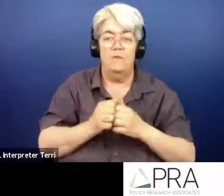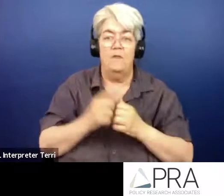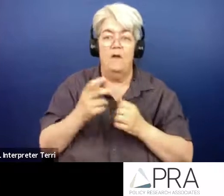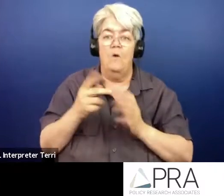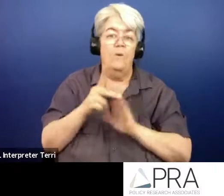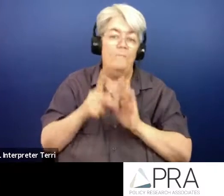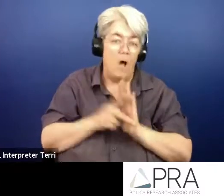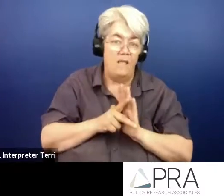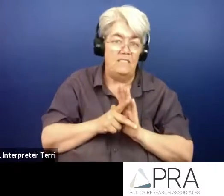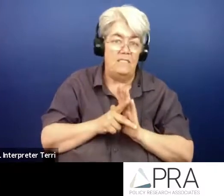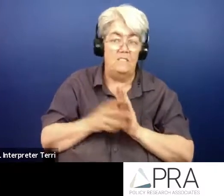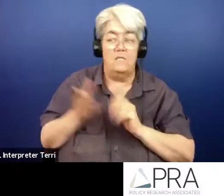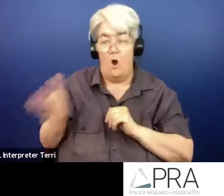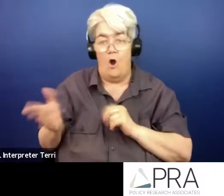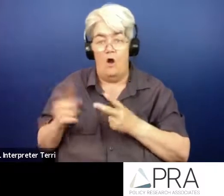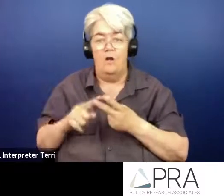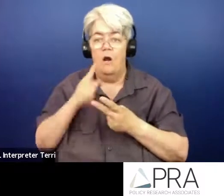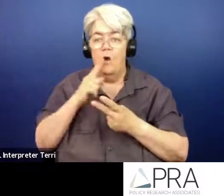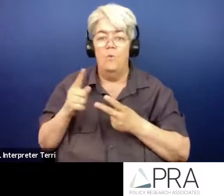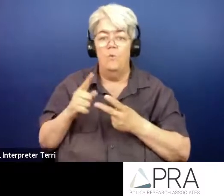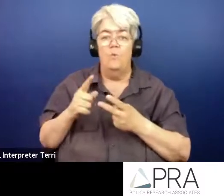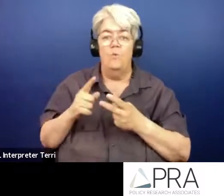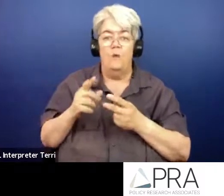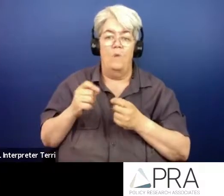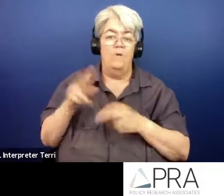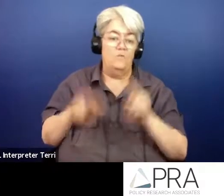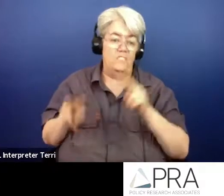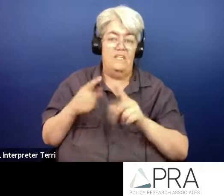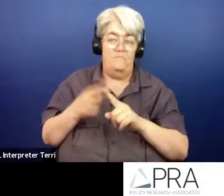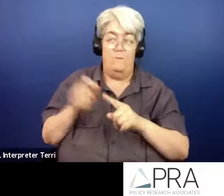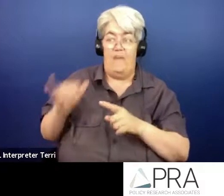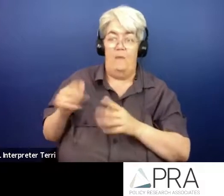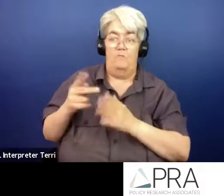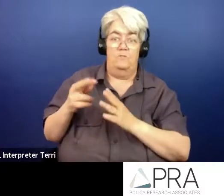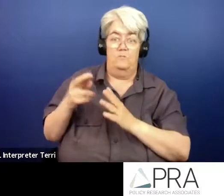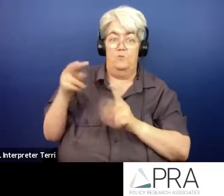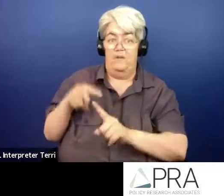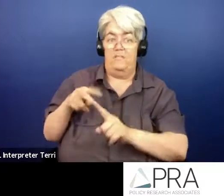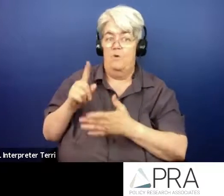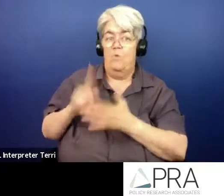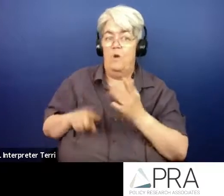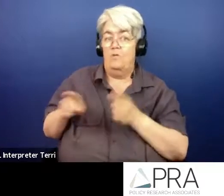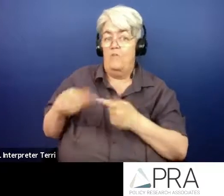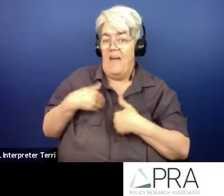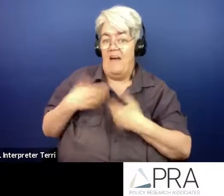written policies are and what training is. I want to look at it from that particular area and supervision. If there are policies